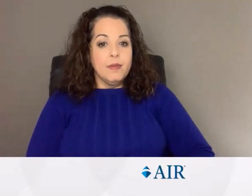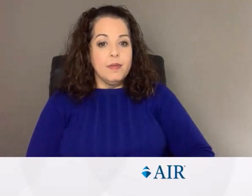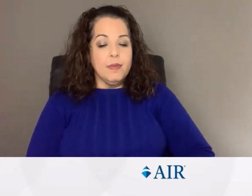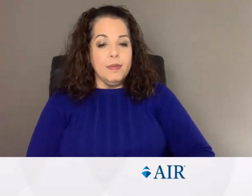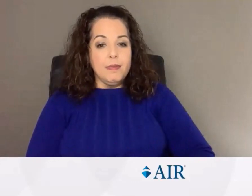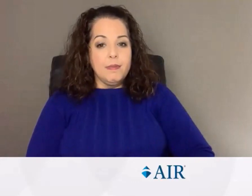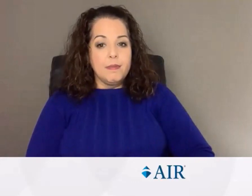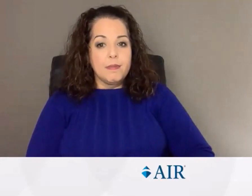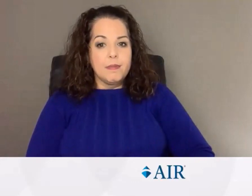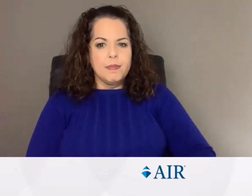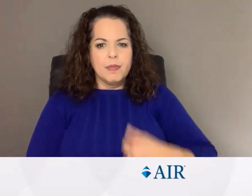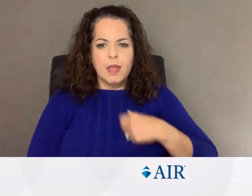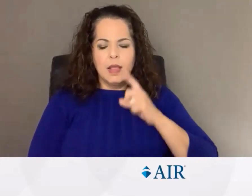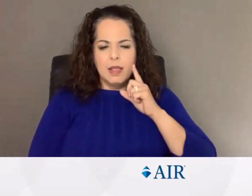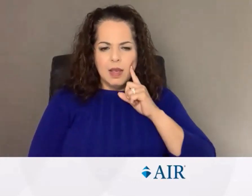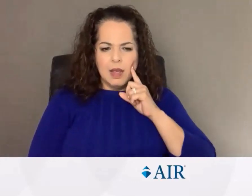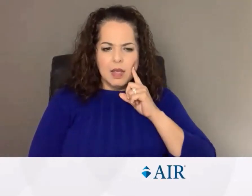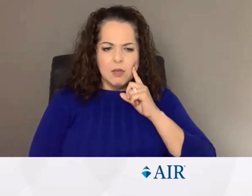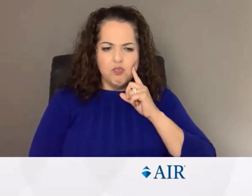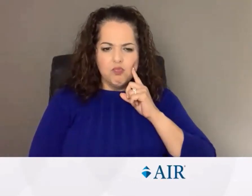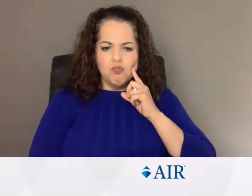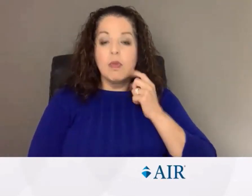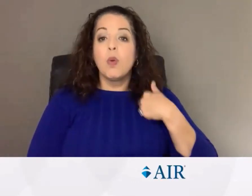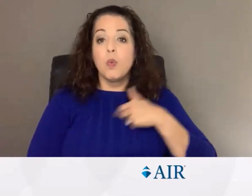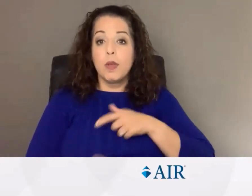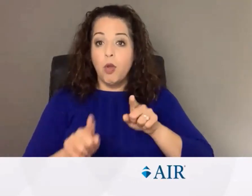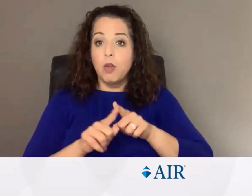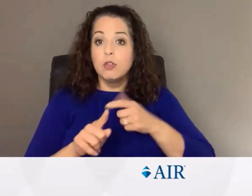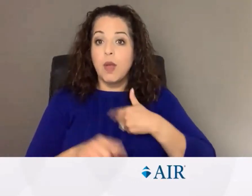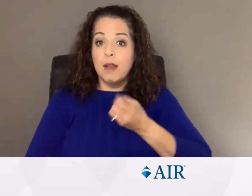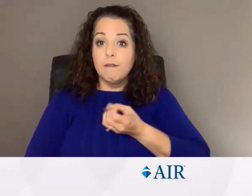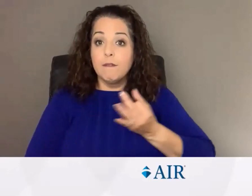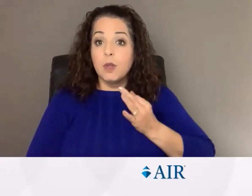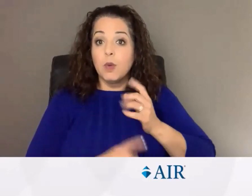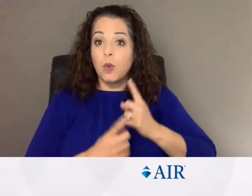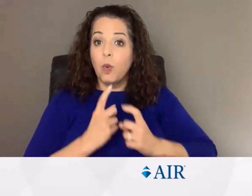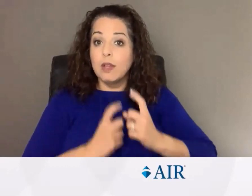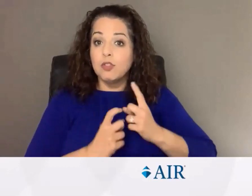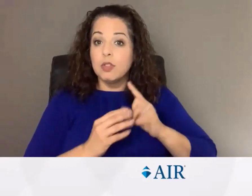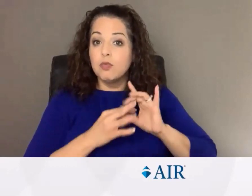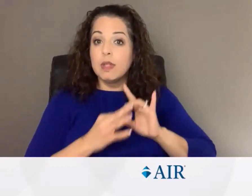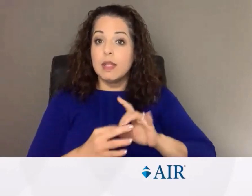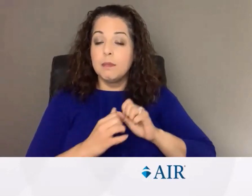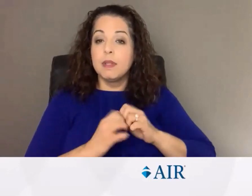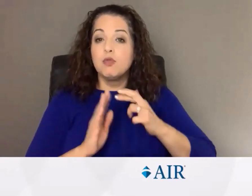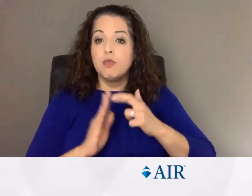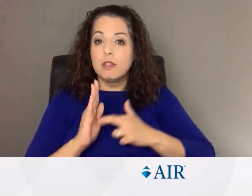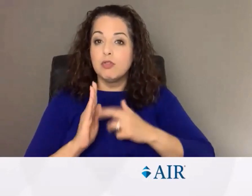I think we also had a couple of questions that registrants posed that I think might